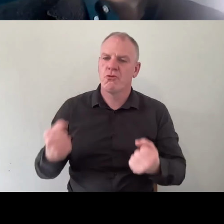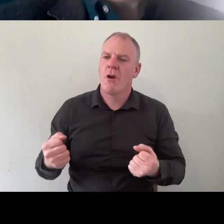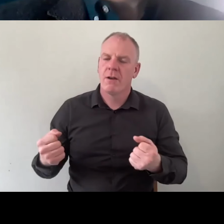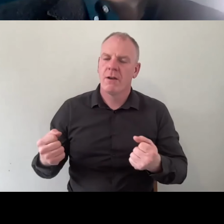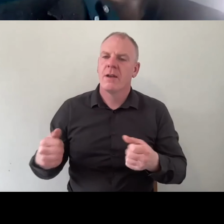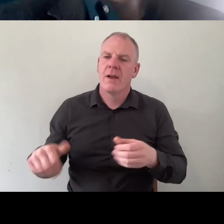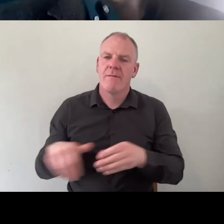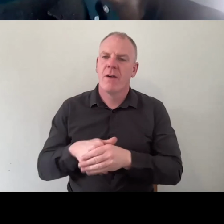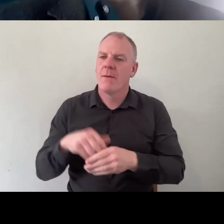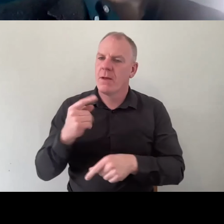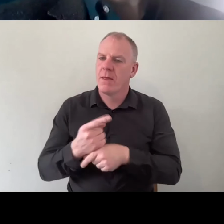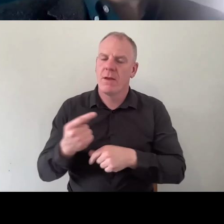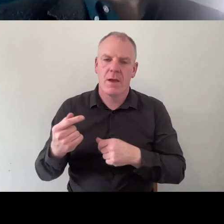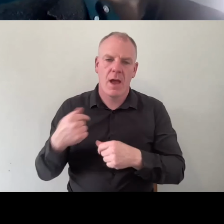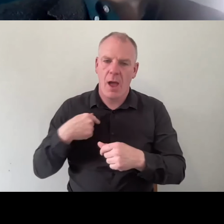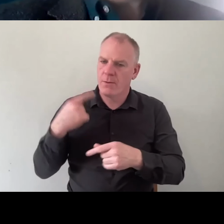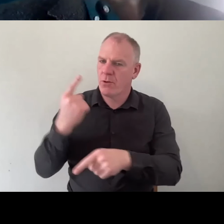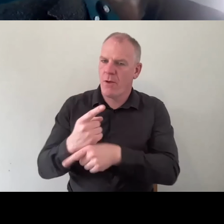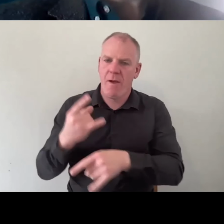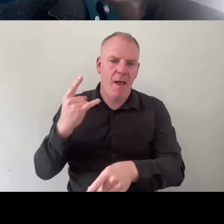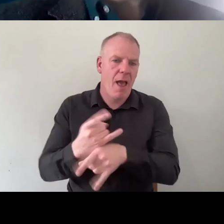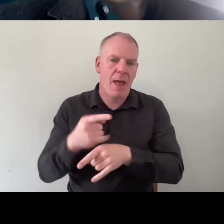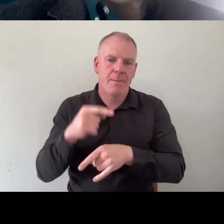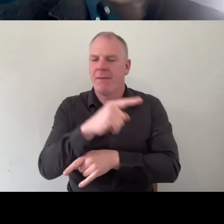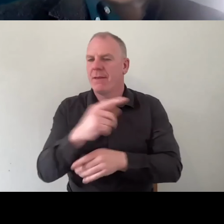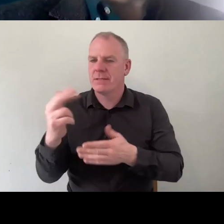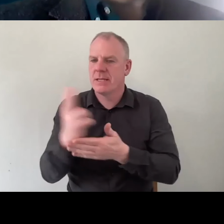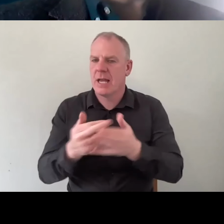in helping them to get these designs correctly in the building.